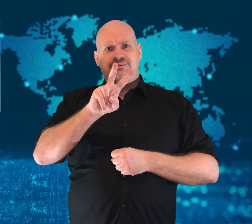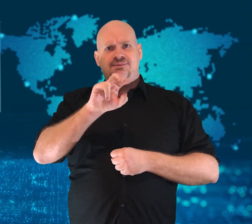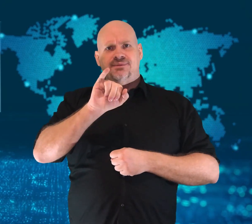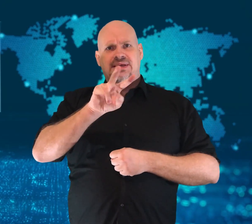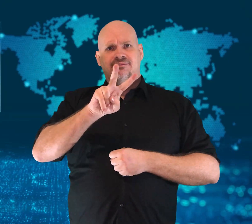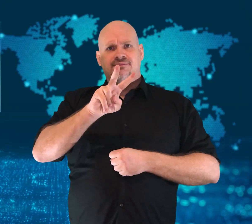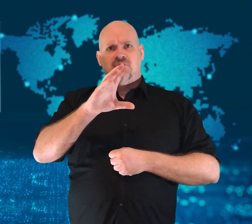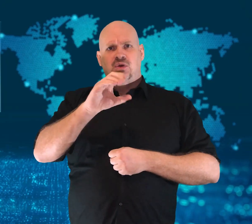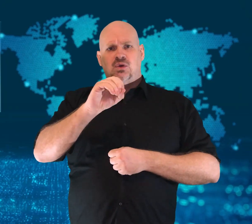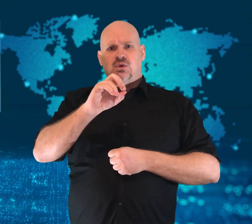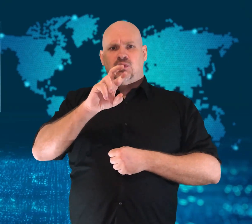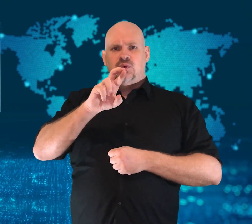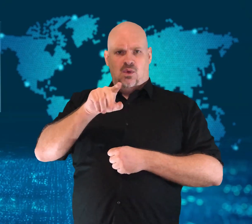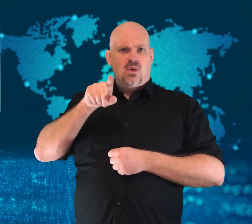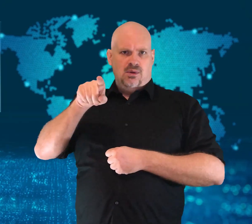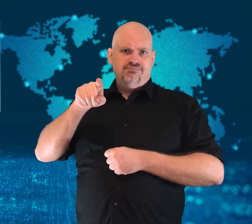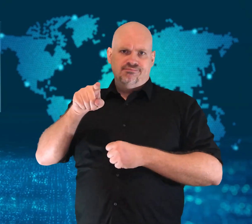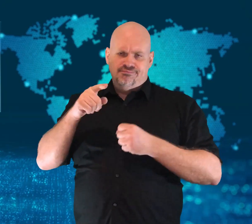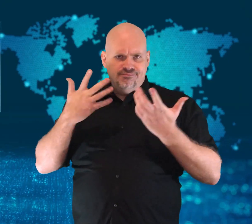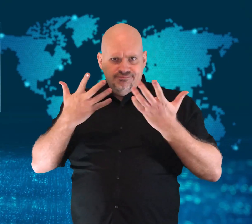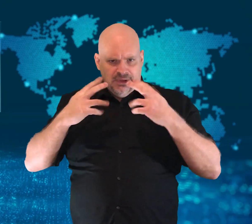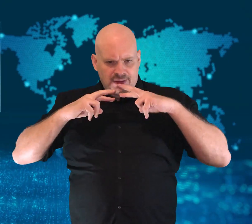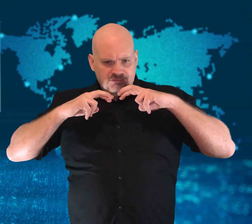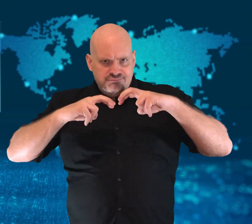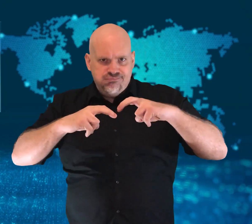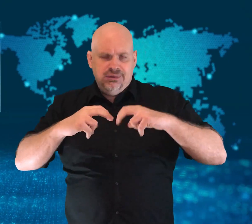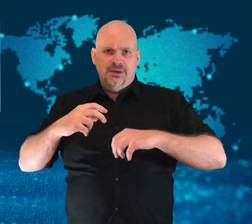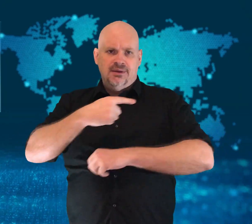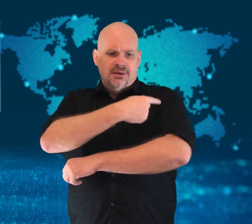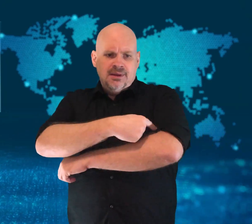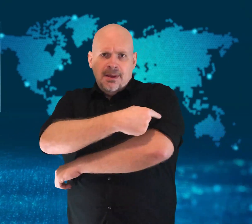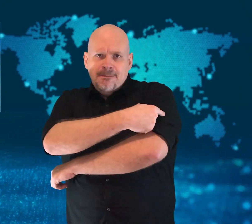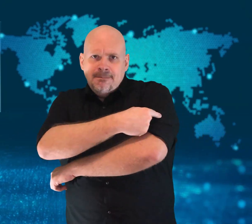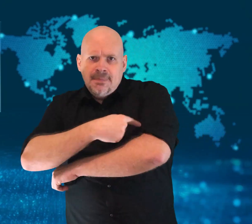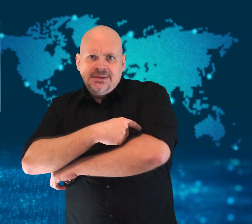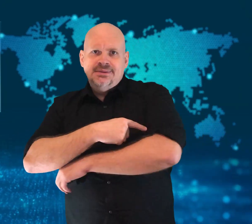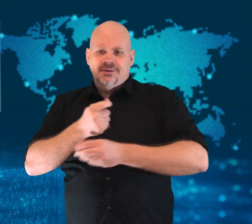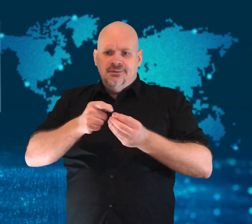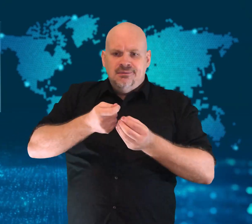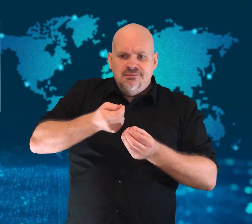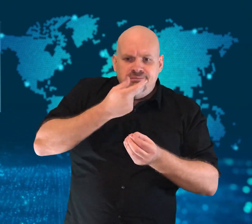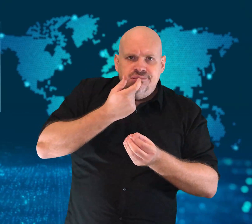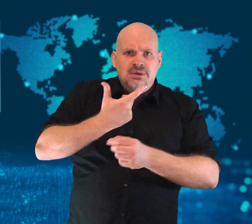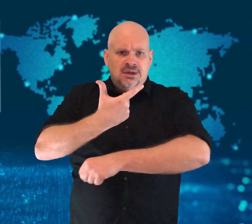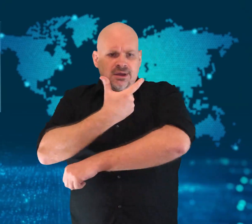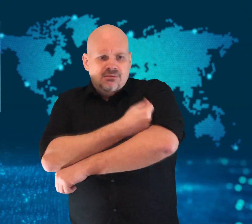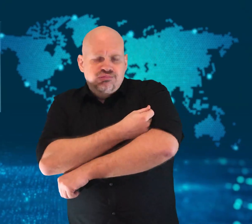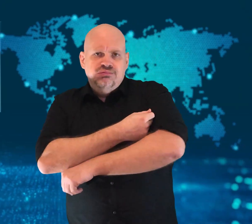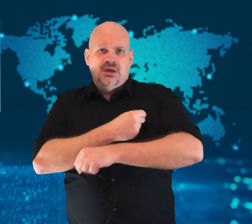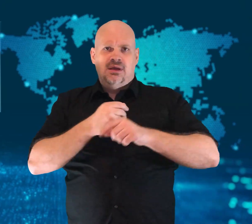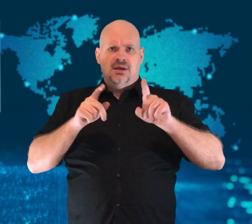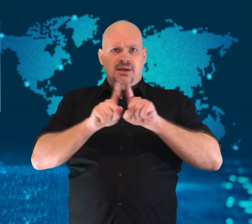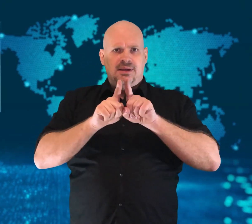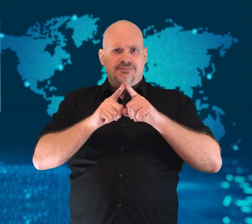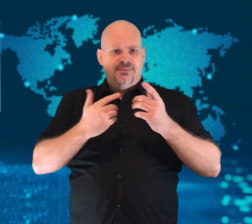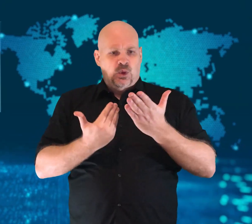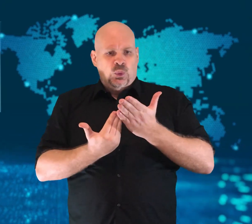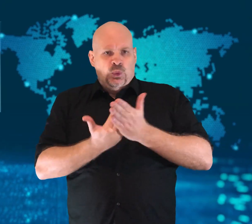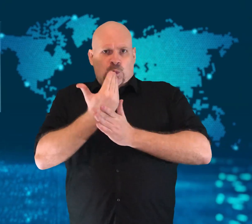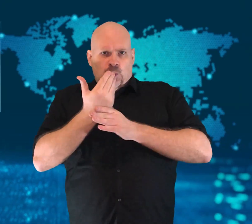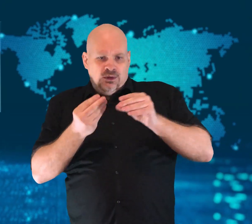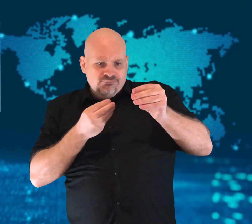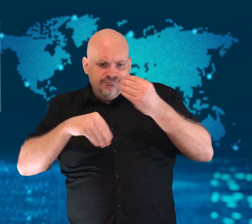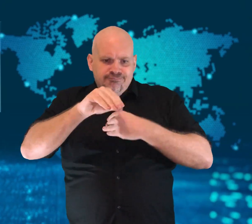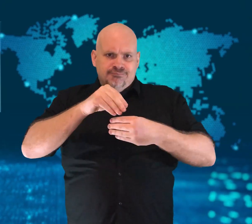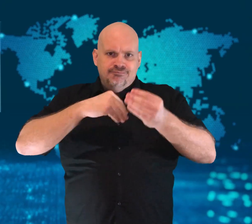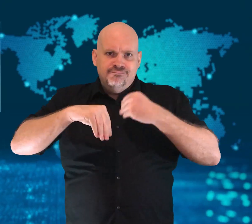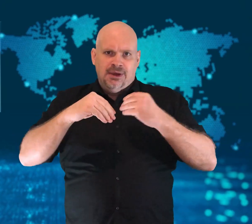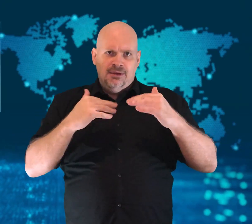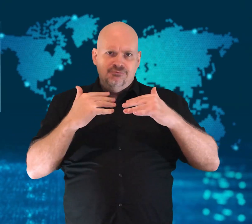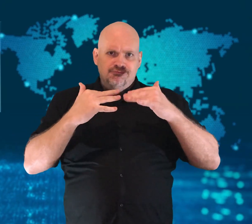a regenerative medicine company based in the US state of Virginia.